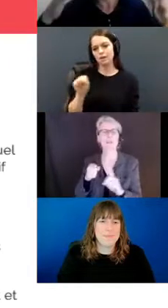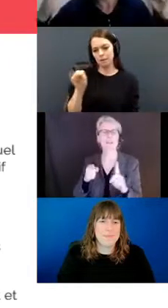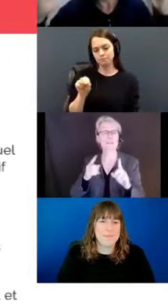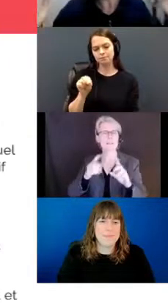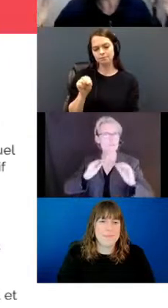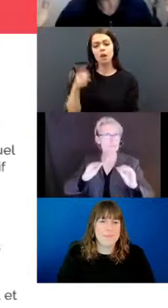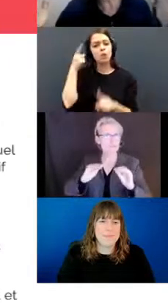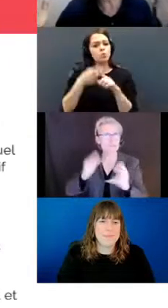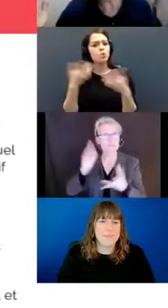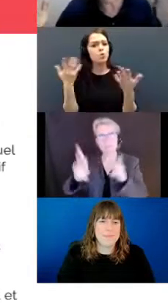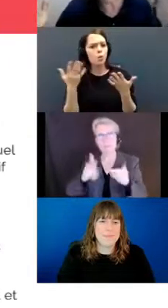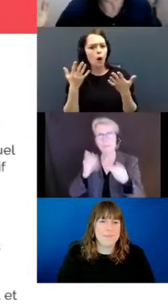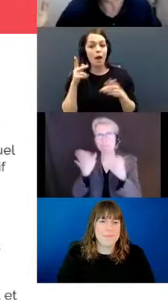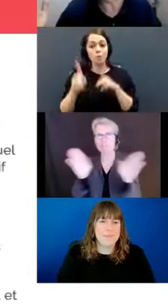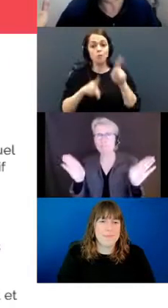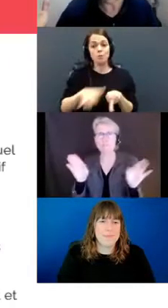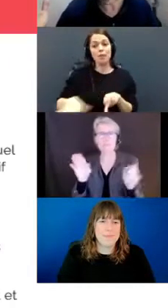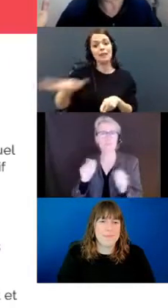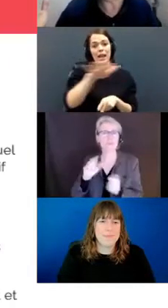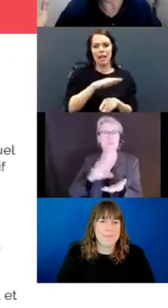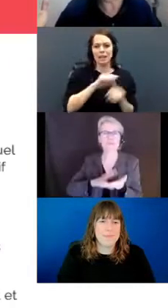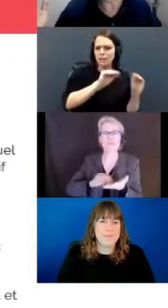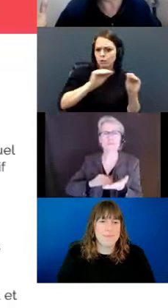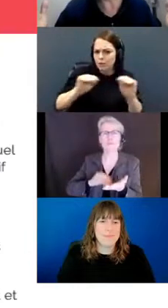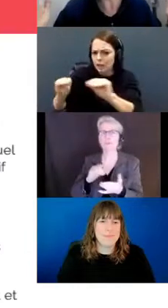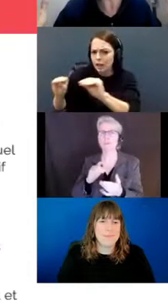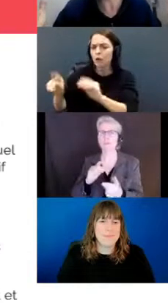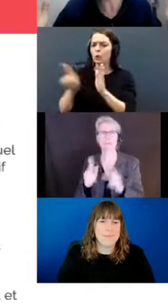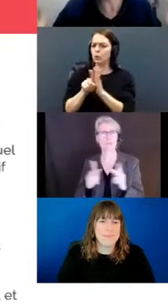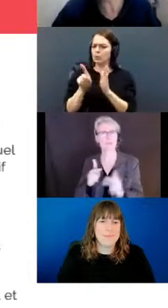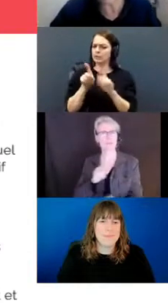where does the public land on some of these issues and how much do they know